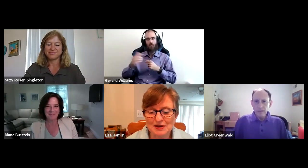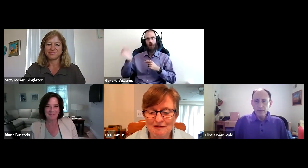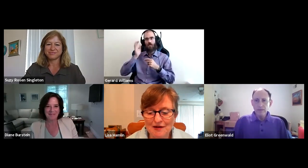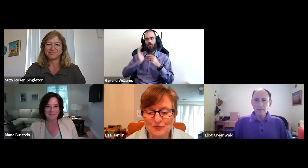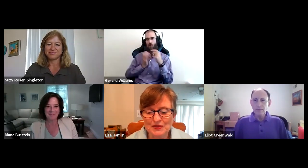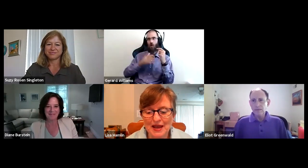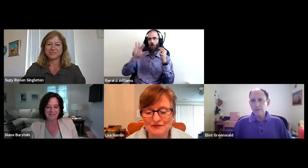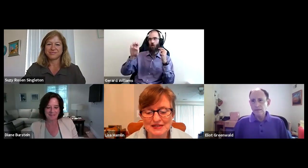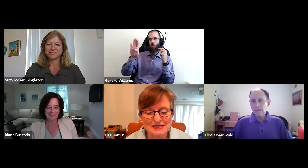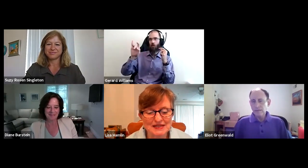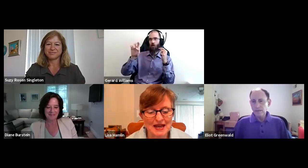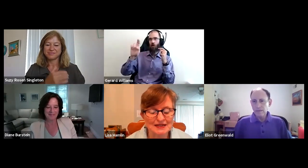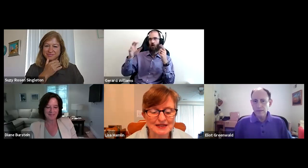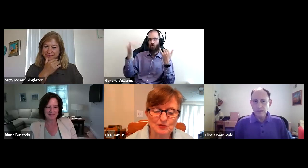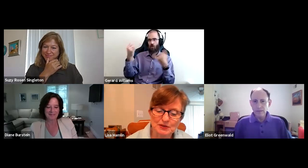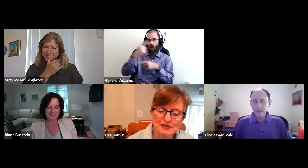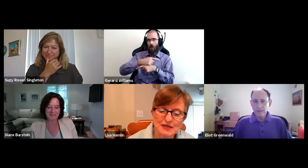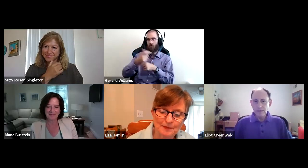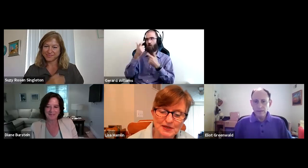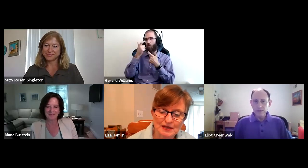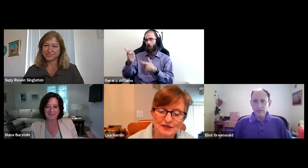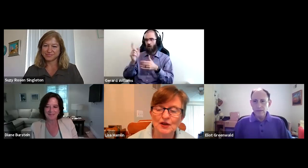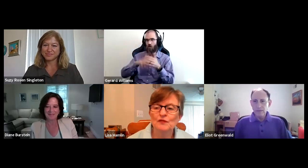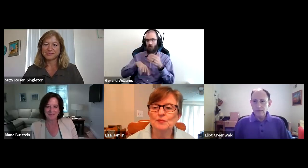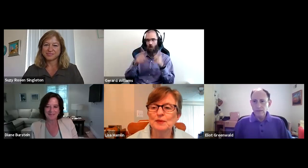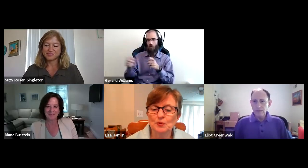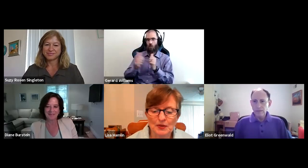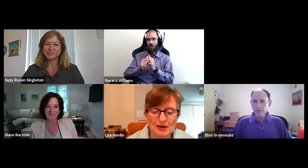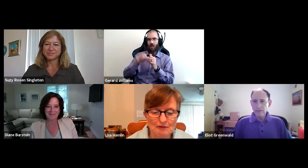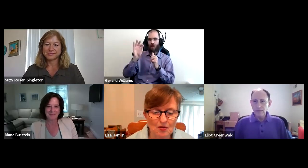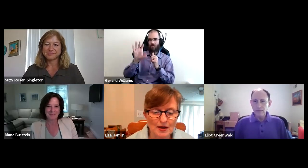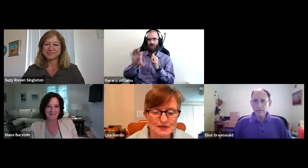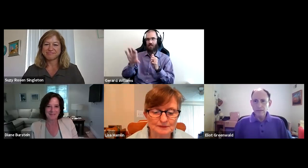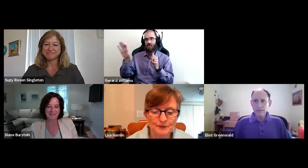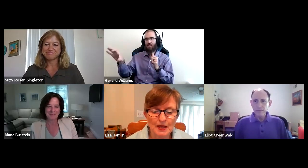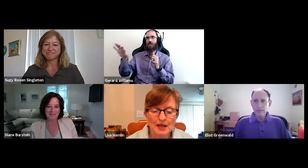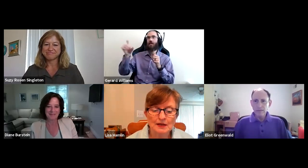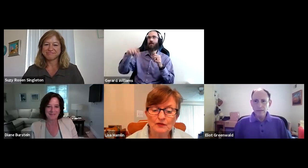is going on with with the FCC accessibility updates for people with hearing loss.